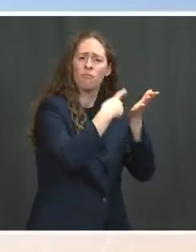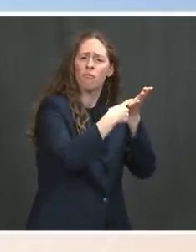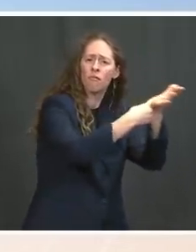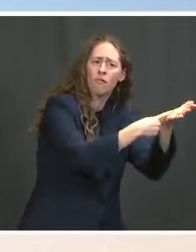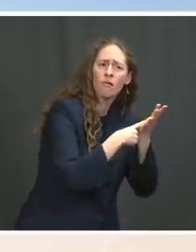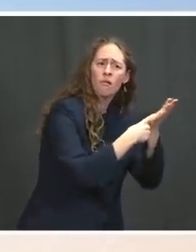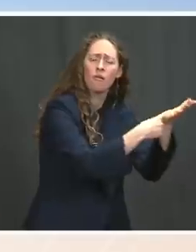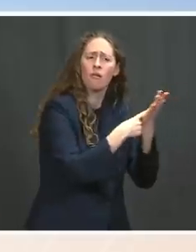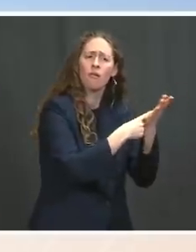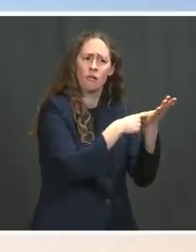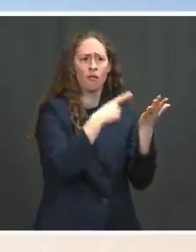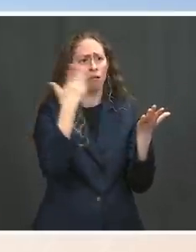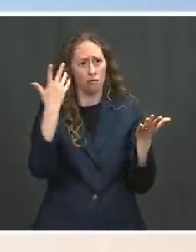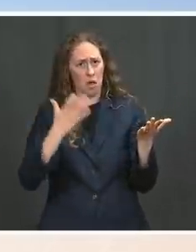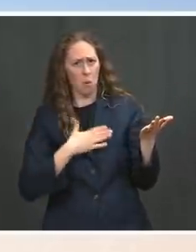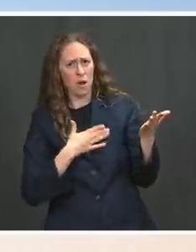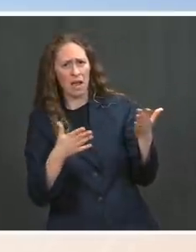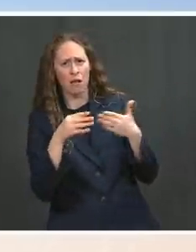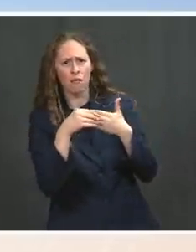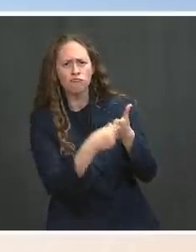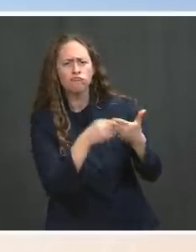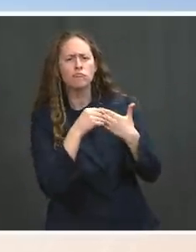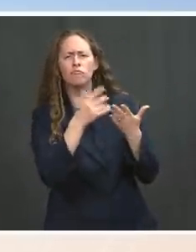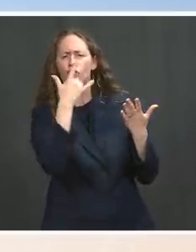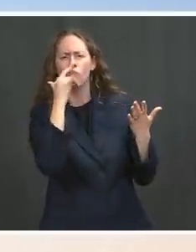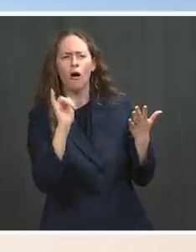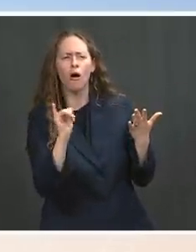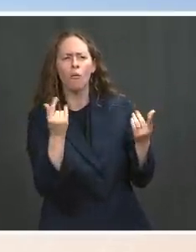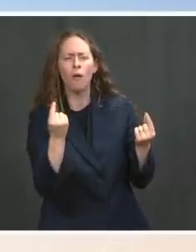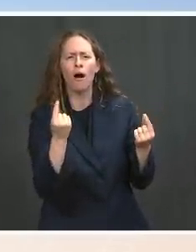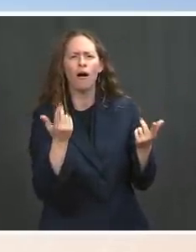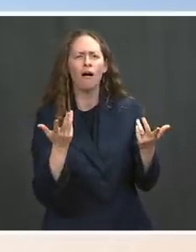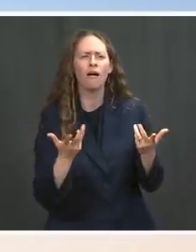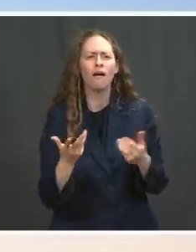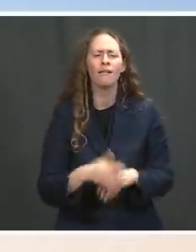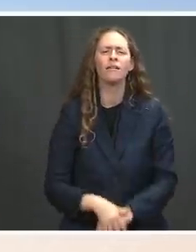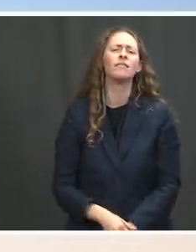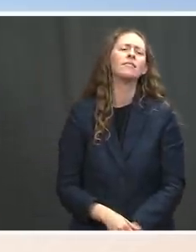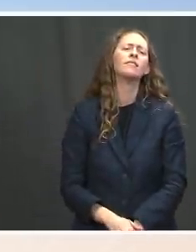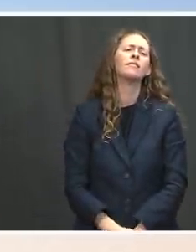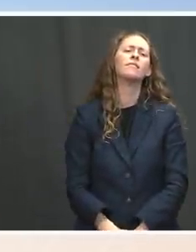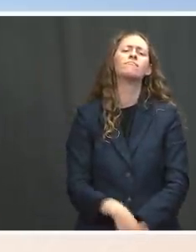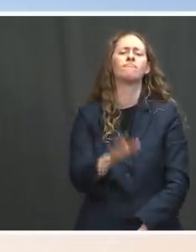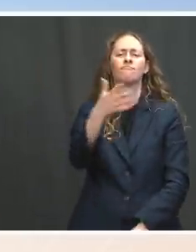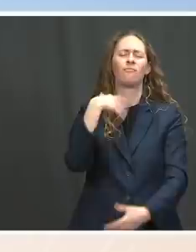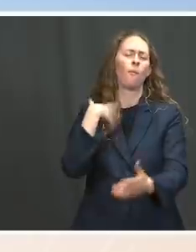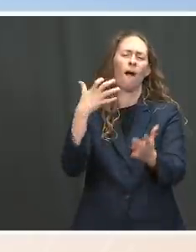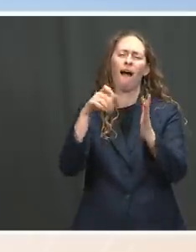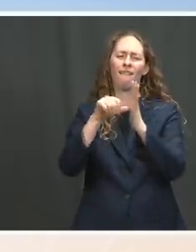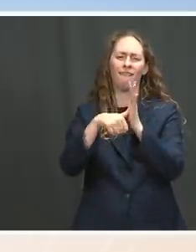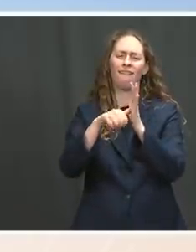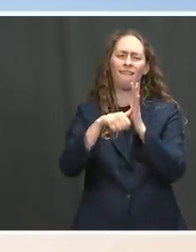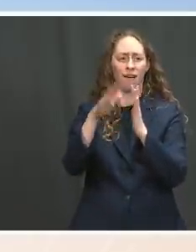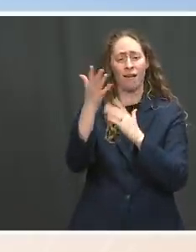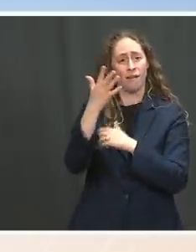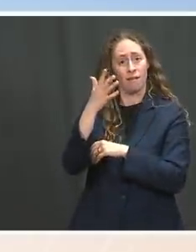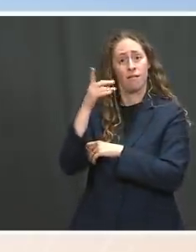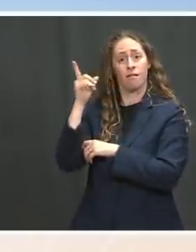Ms. Psaki: Well, first, I will say, Jeff, that the President believes that he was elected to find opportunities for common ground